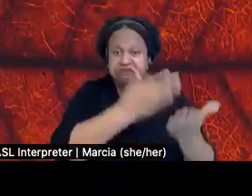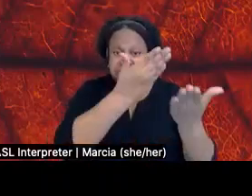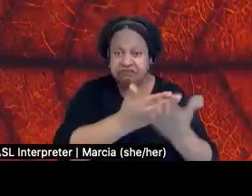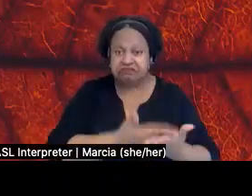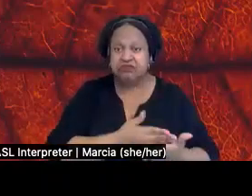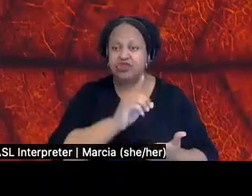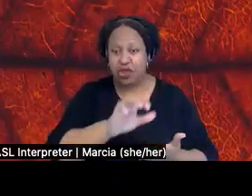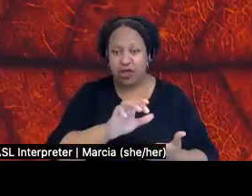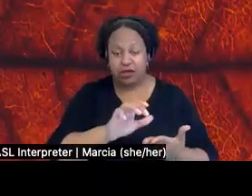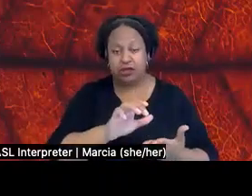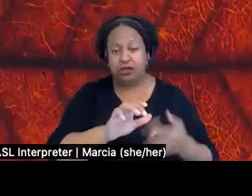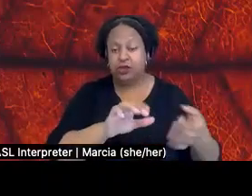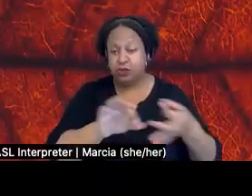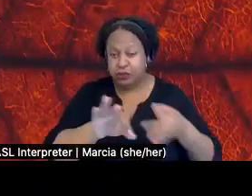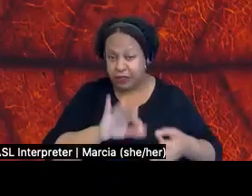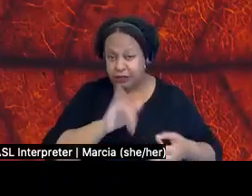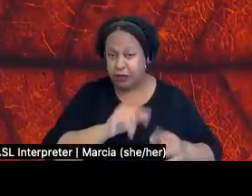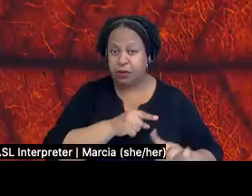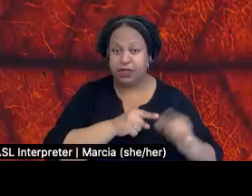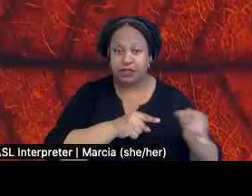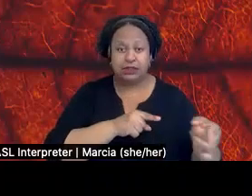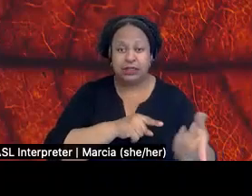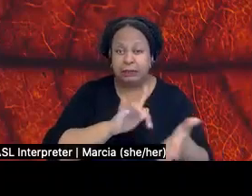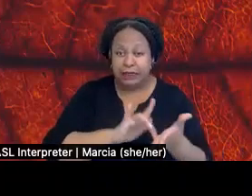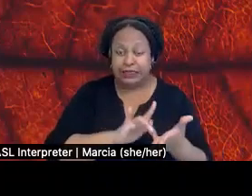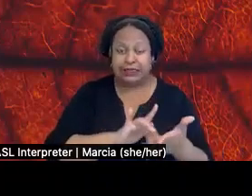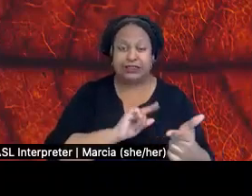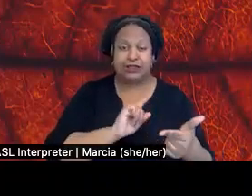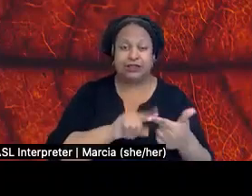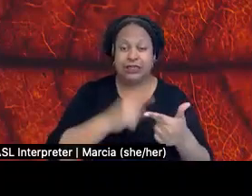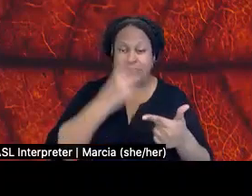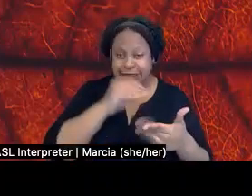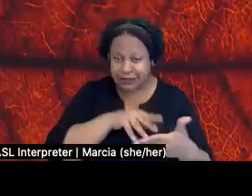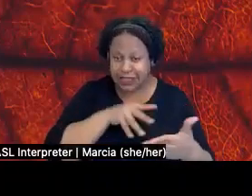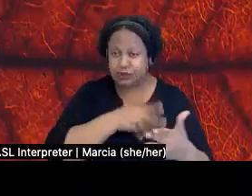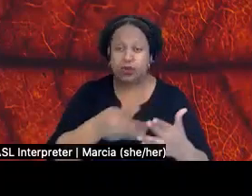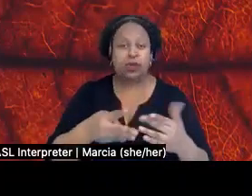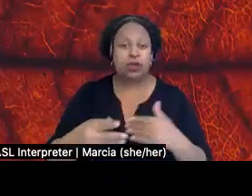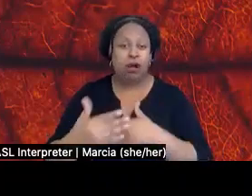So it's because it's, because it has implications has lots of